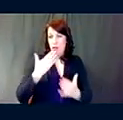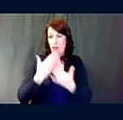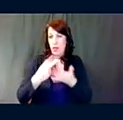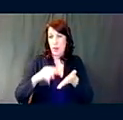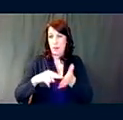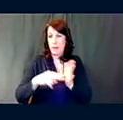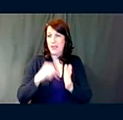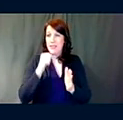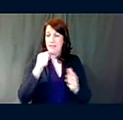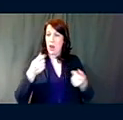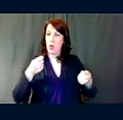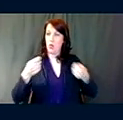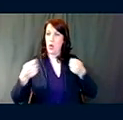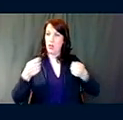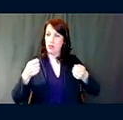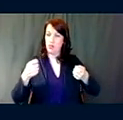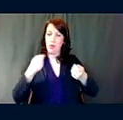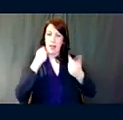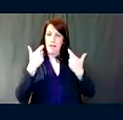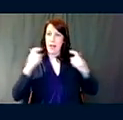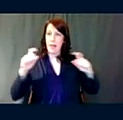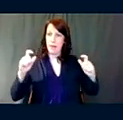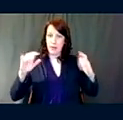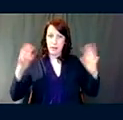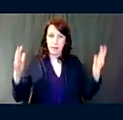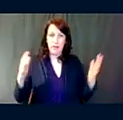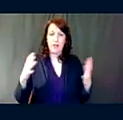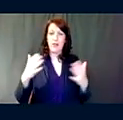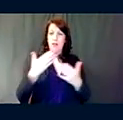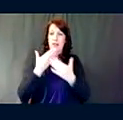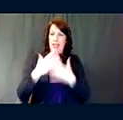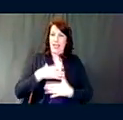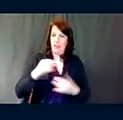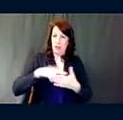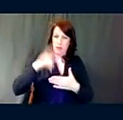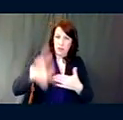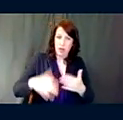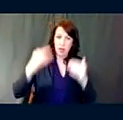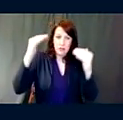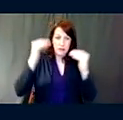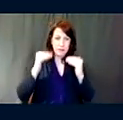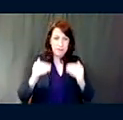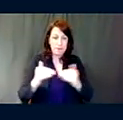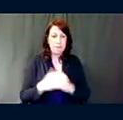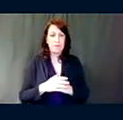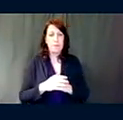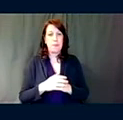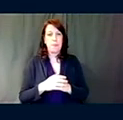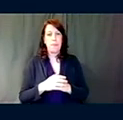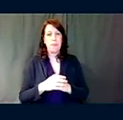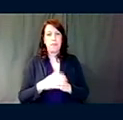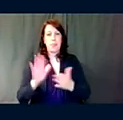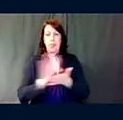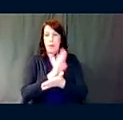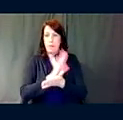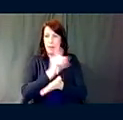IT'S NOT VERY BIG, IT'S VERY WELL CONTROLLED, YOU GET INTERESTING RESULTS, YOU GET